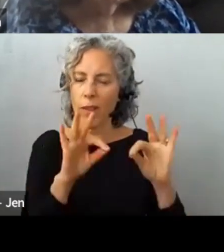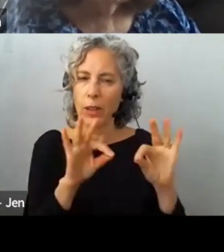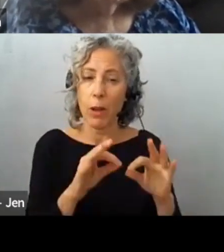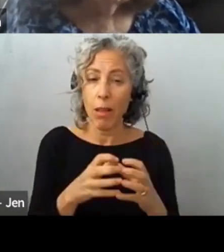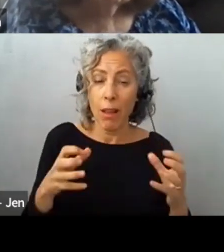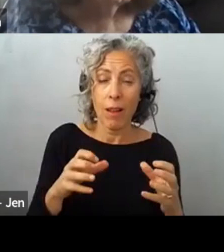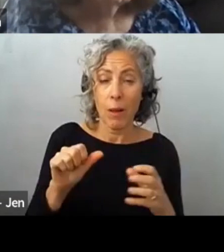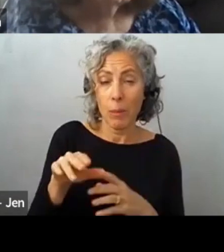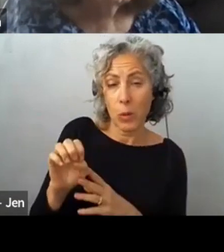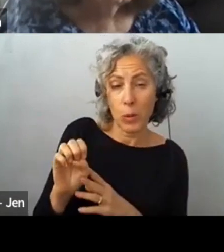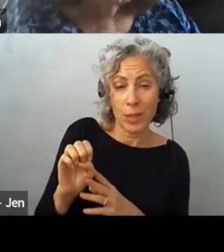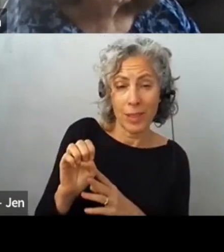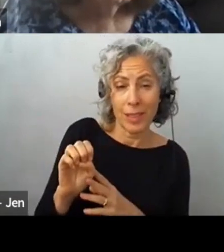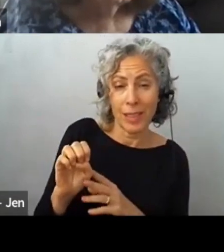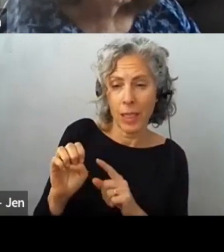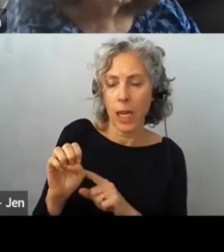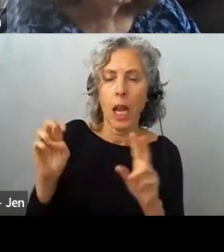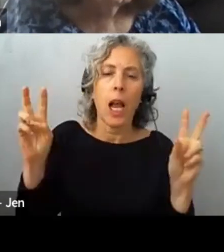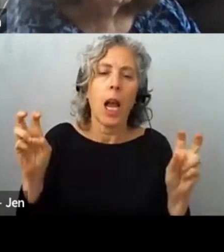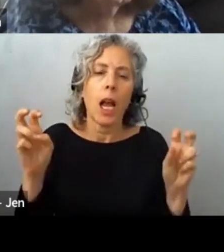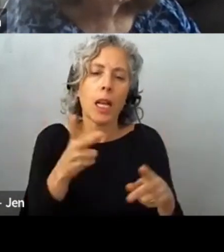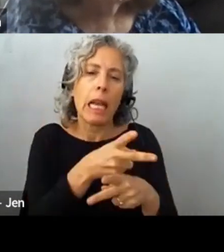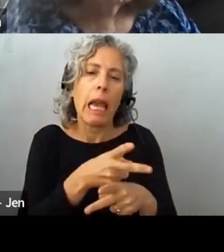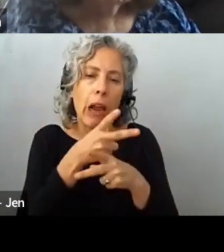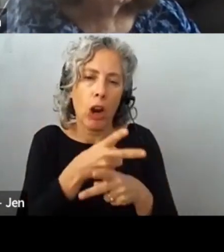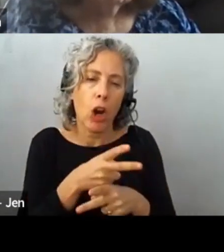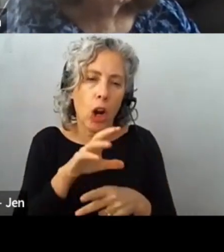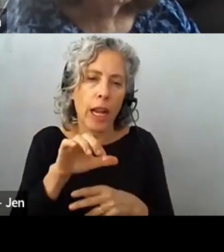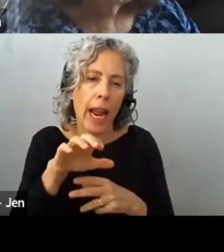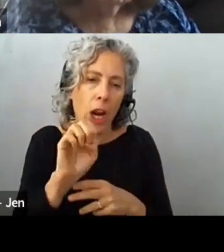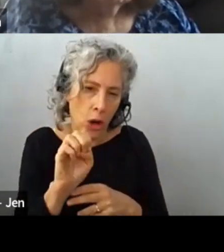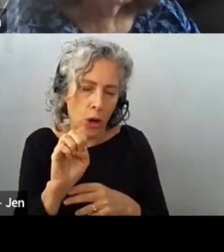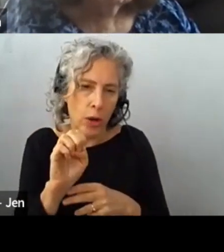gets framed his care. Now I'm going to content warning here.